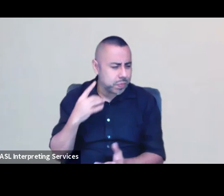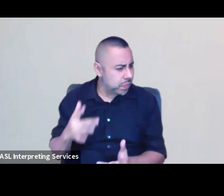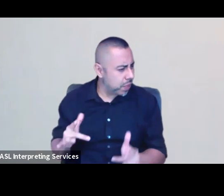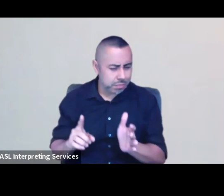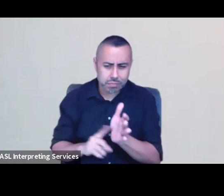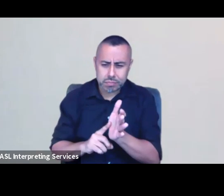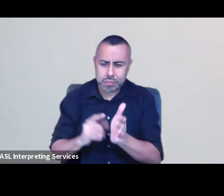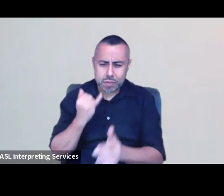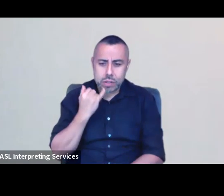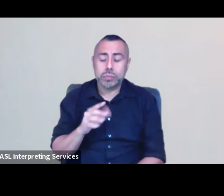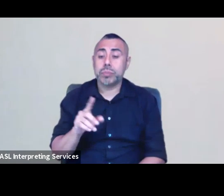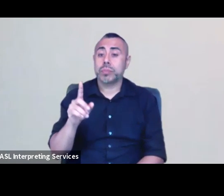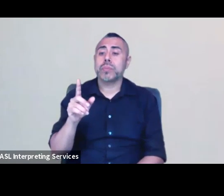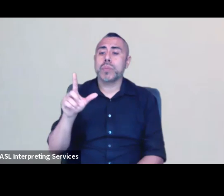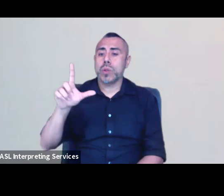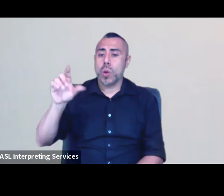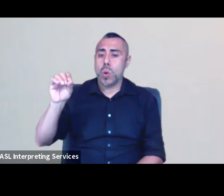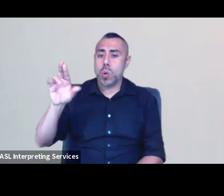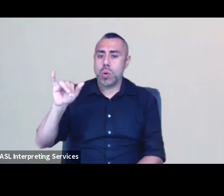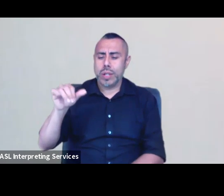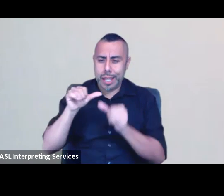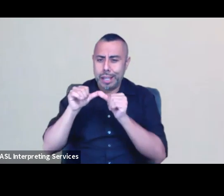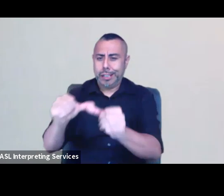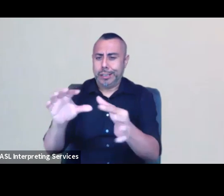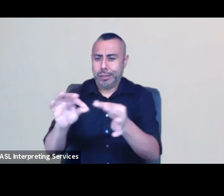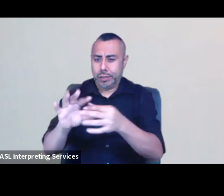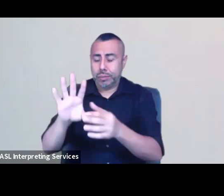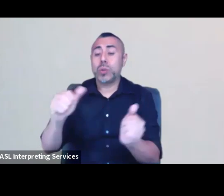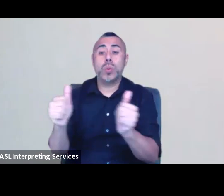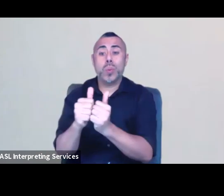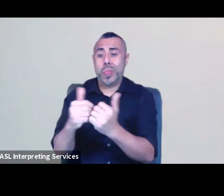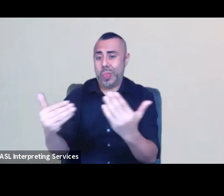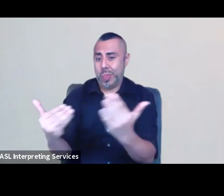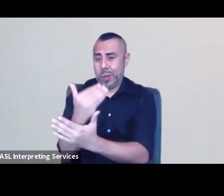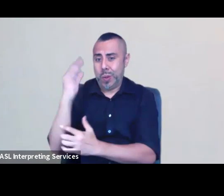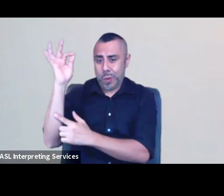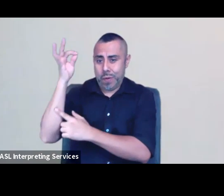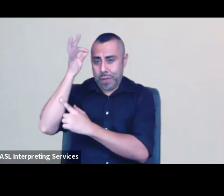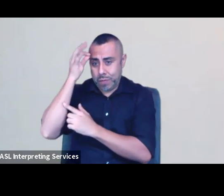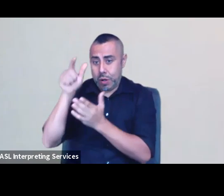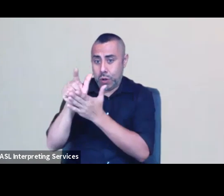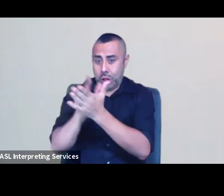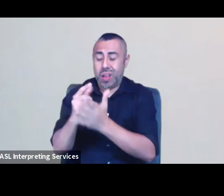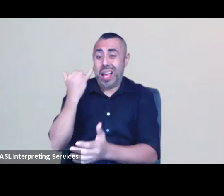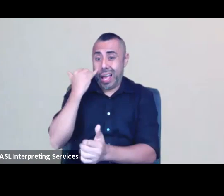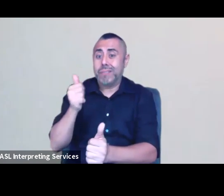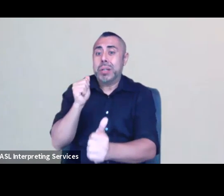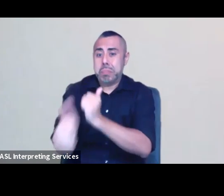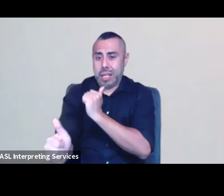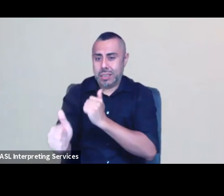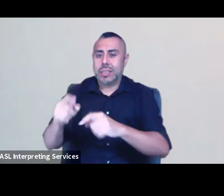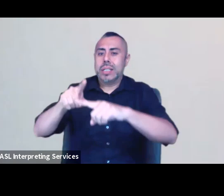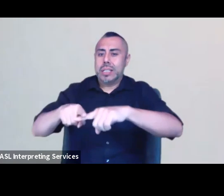But under the new federal law, if it's passed, depending on the senate, there may be extended benefits